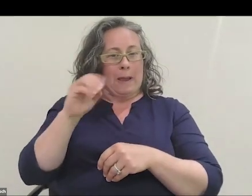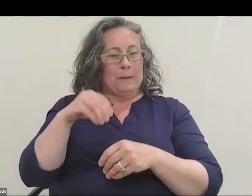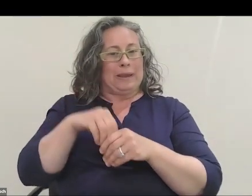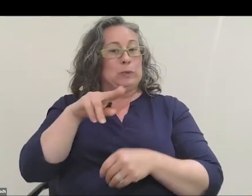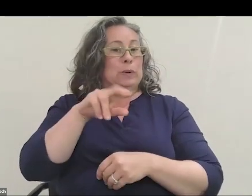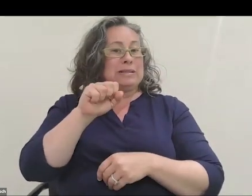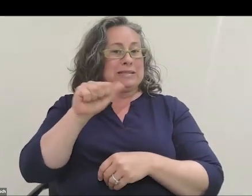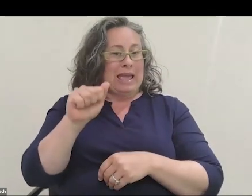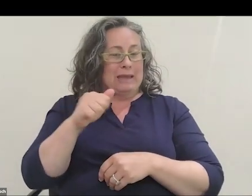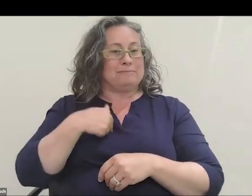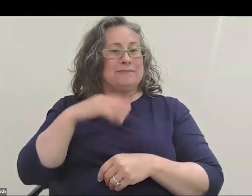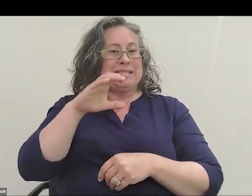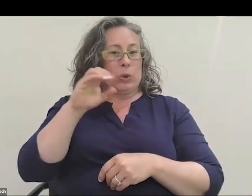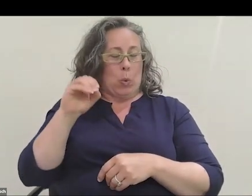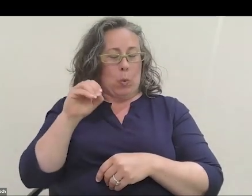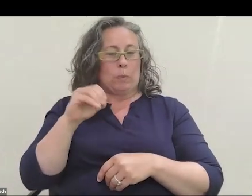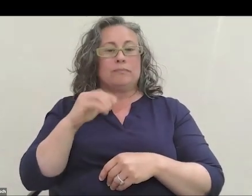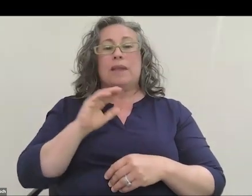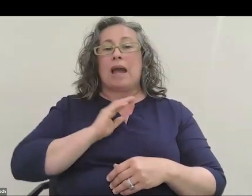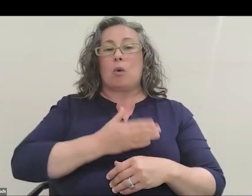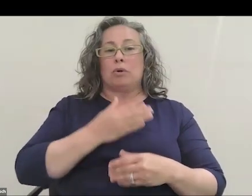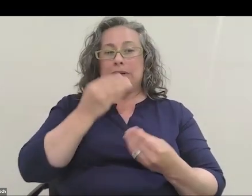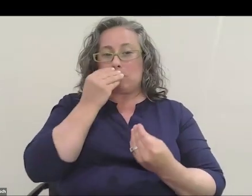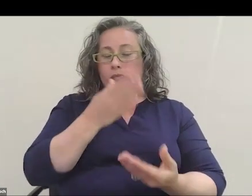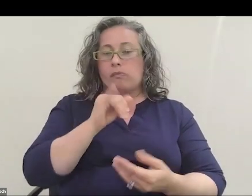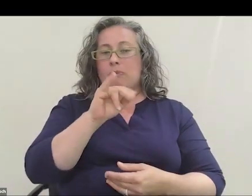Our email is info@see3d.org.